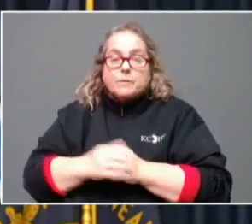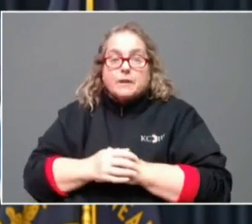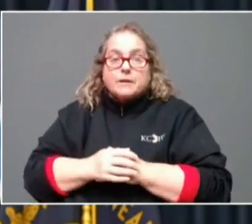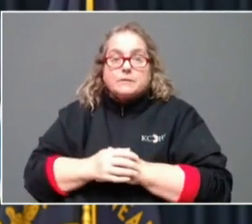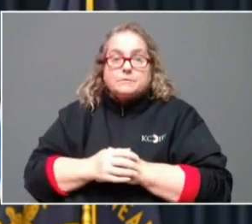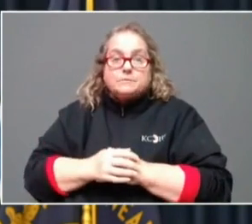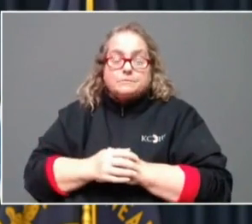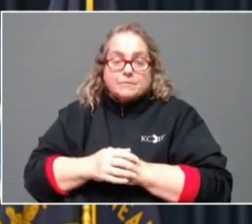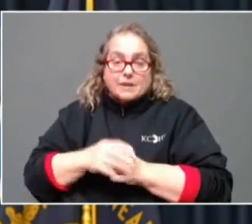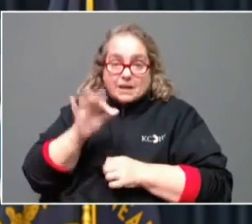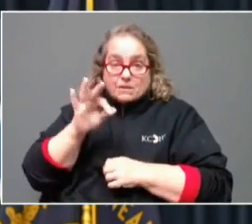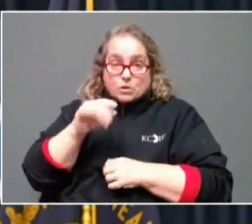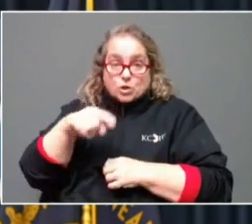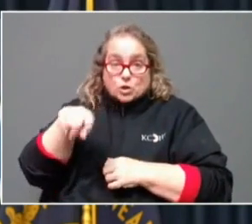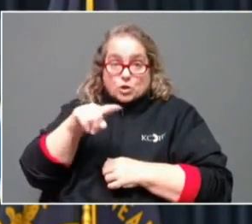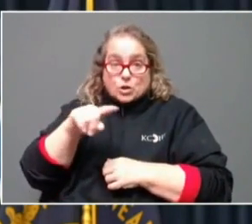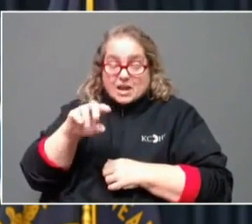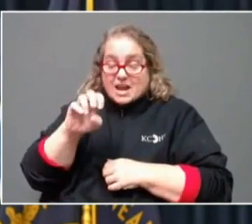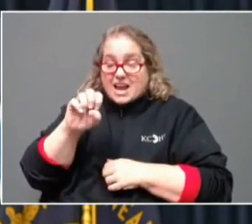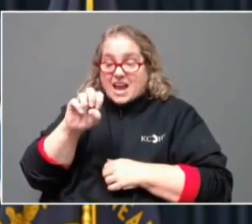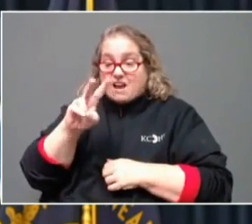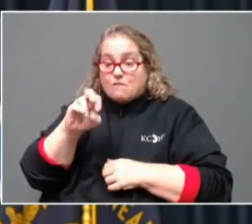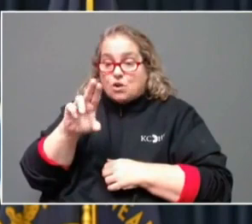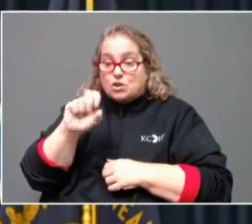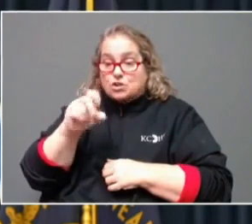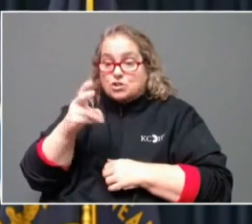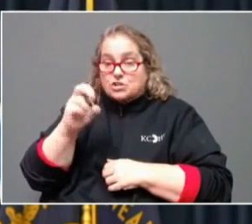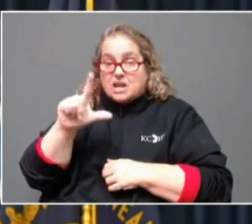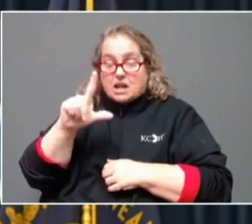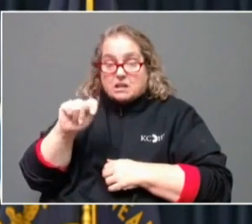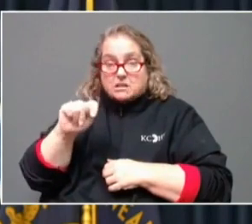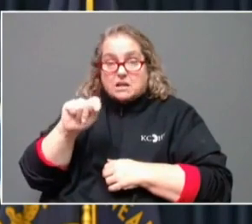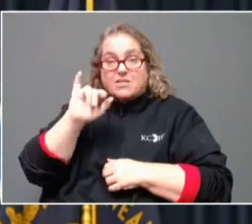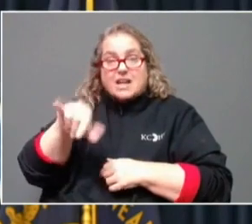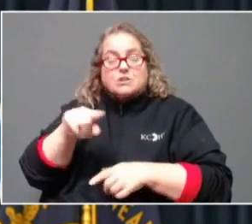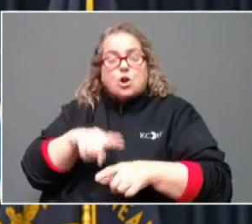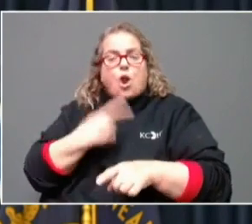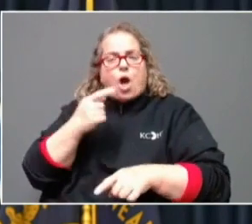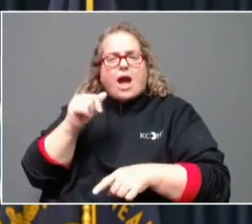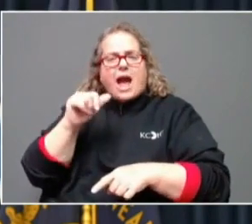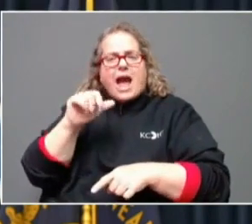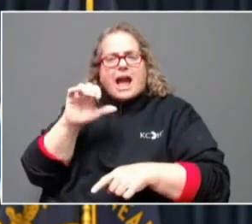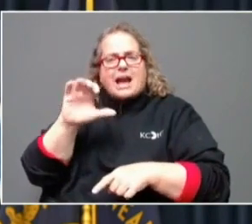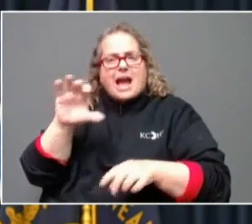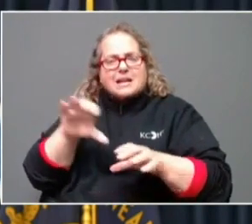that's a long acting pre exposure monoclonal antibody on our website on